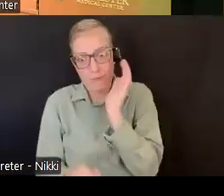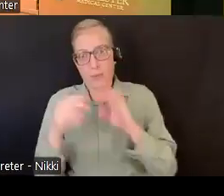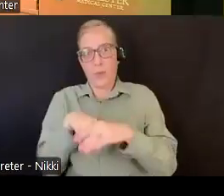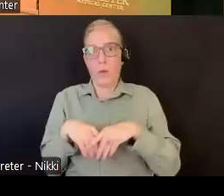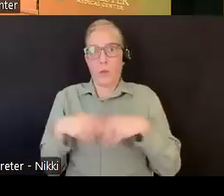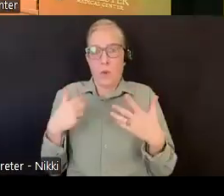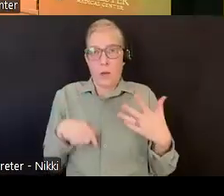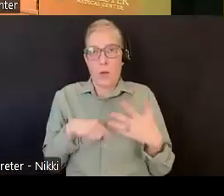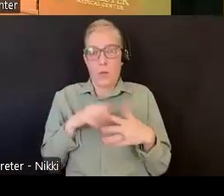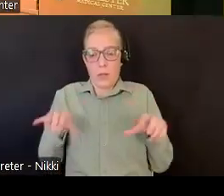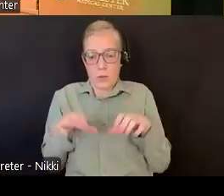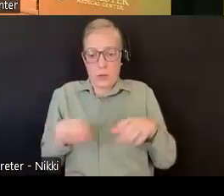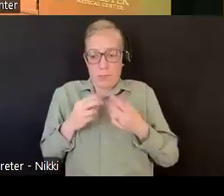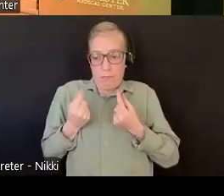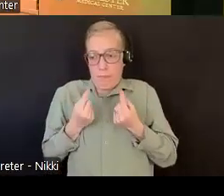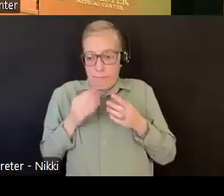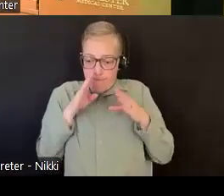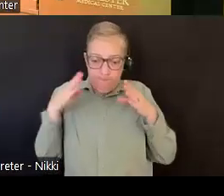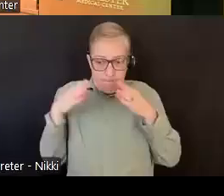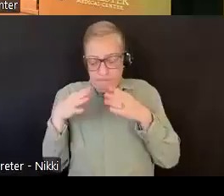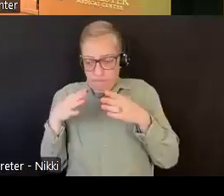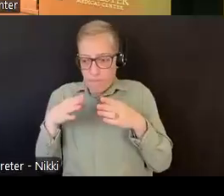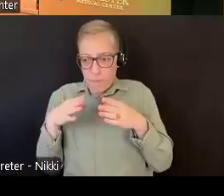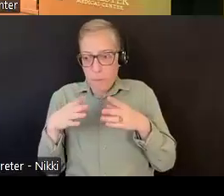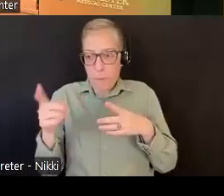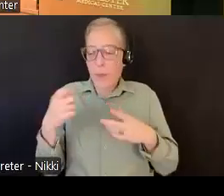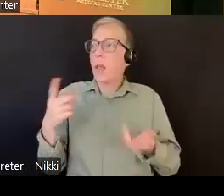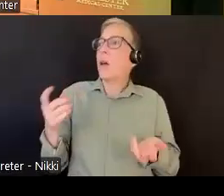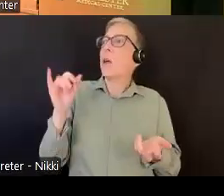and say if you ask that question what we're going to keep doing is repeating and sort of training